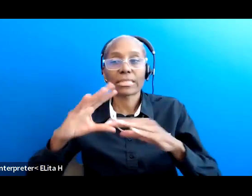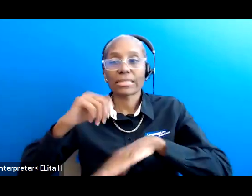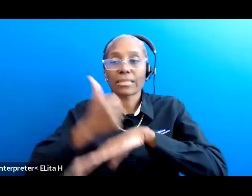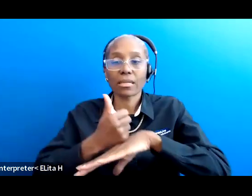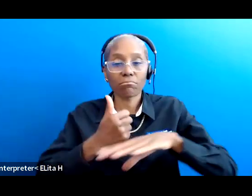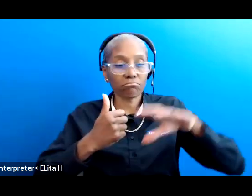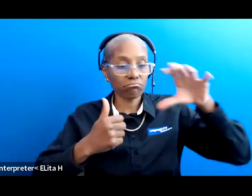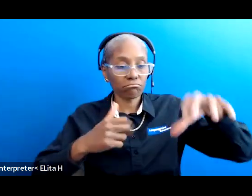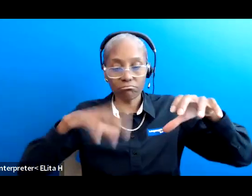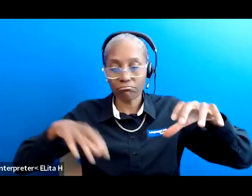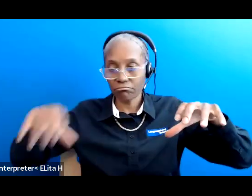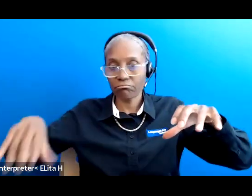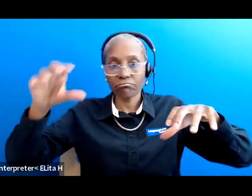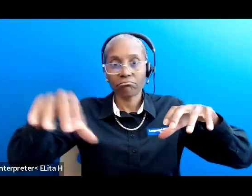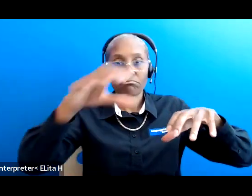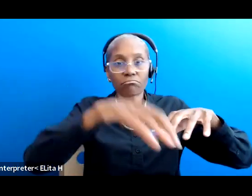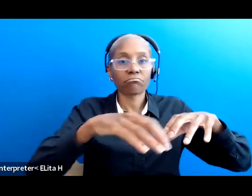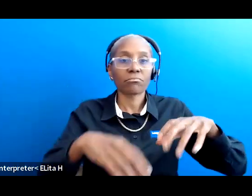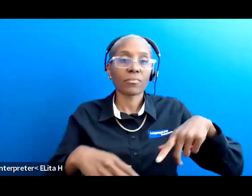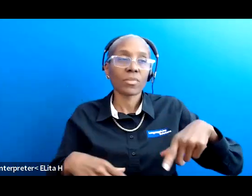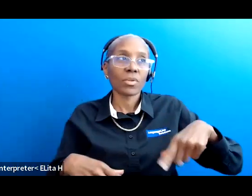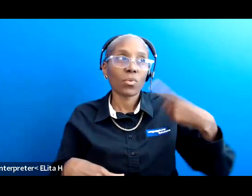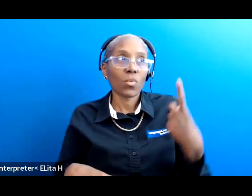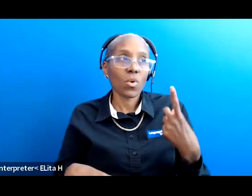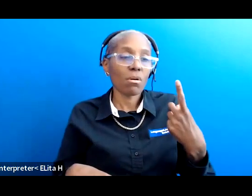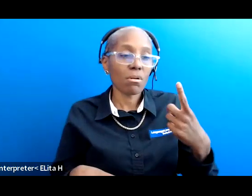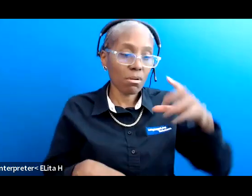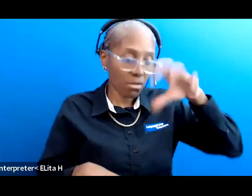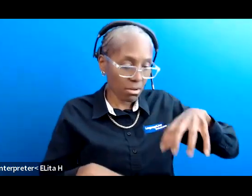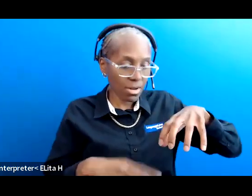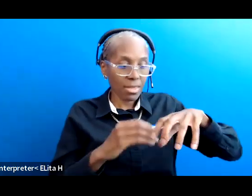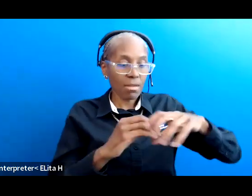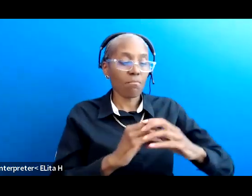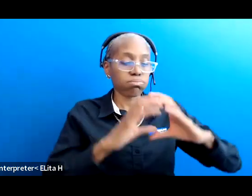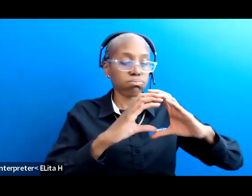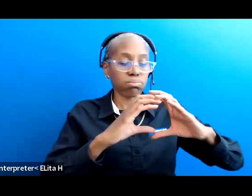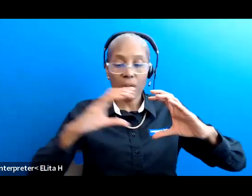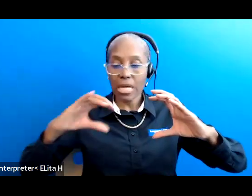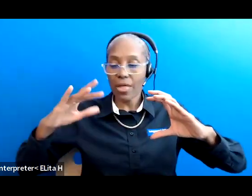that when one chamber is filled, another chamber is emptied or